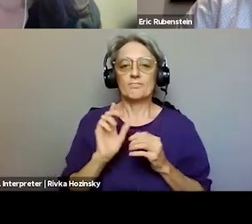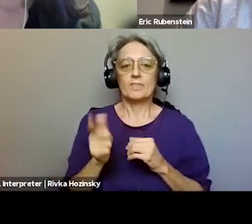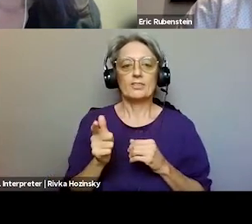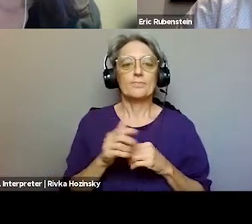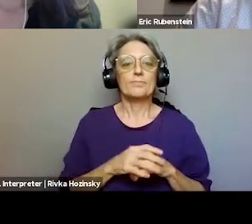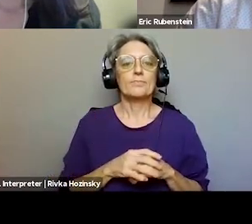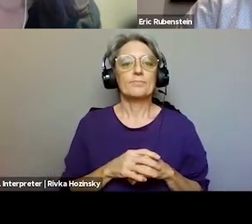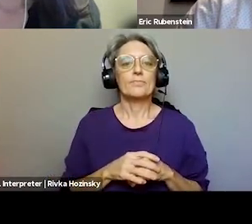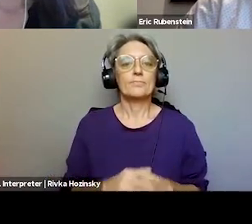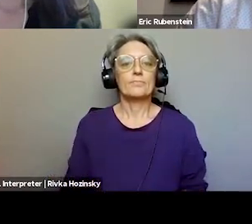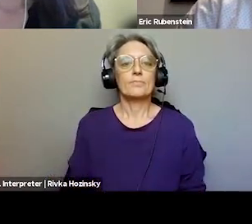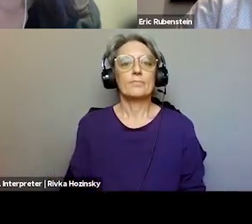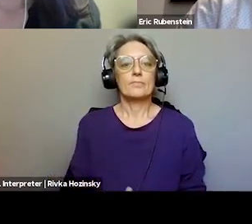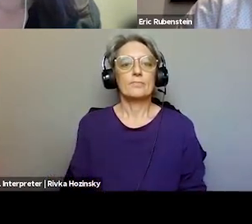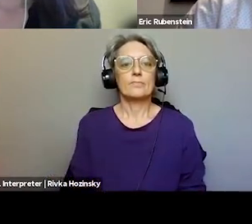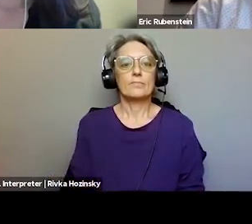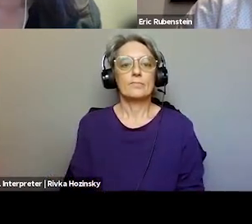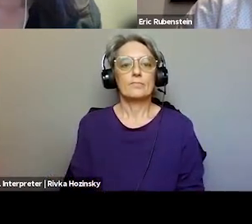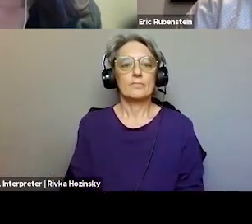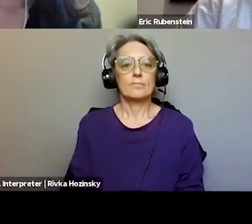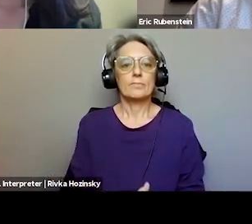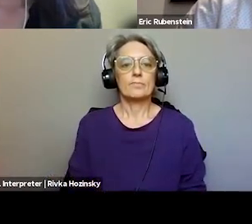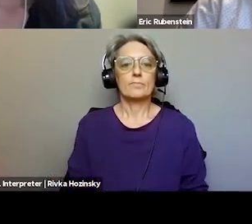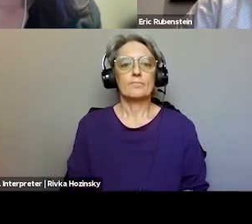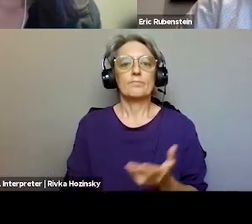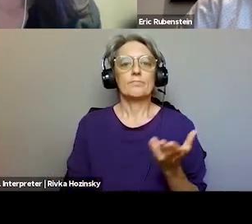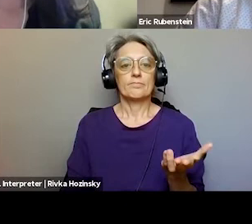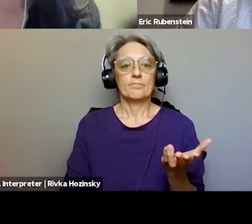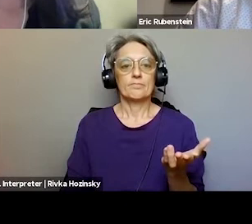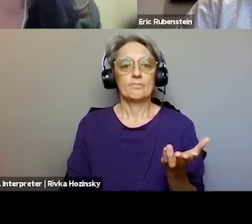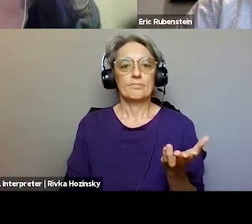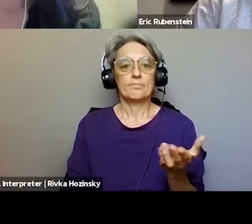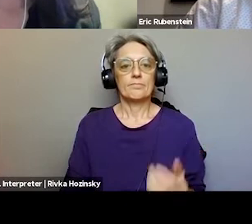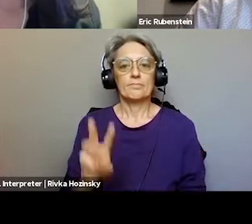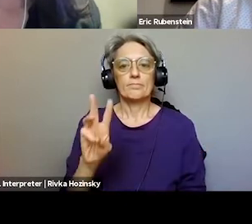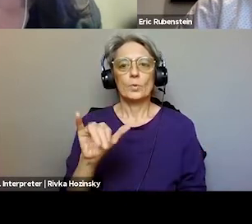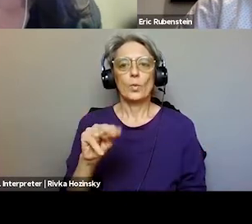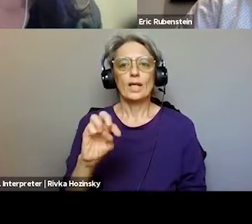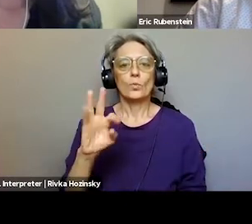So this side has a gif of the Wayne’s world characters in their 90s clothing bowing and